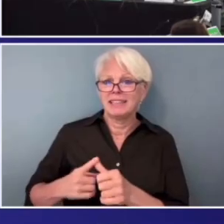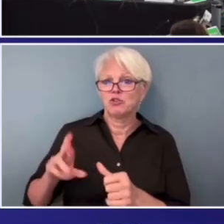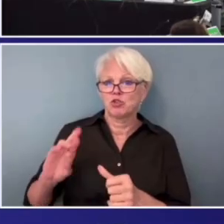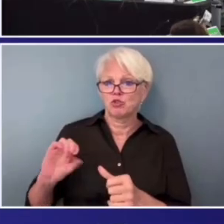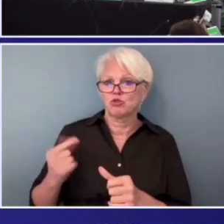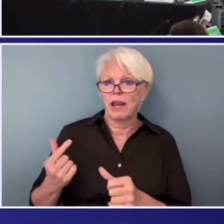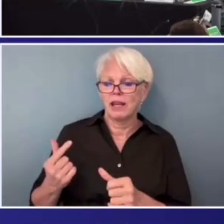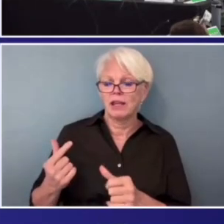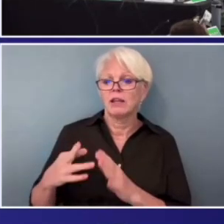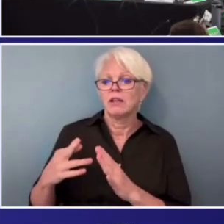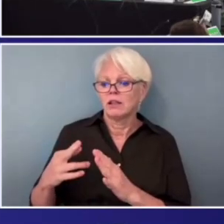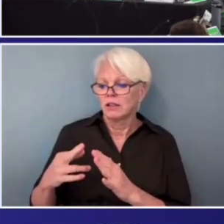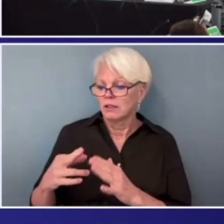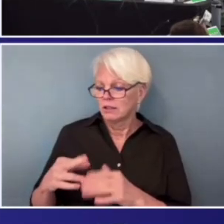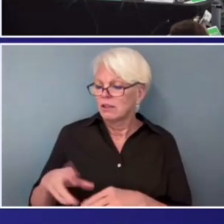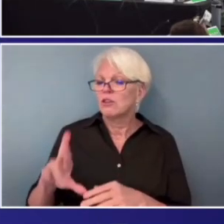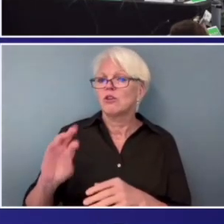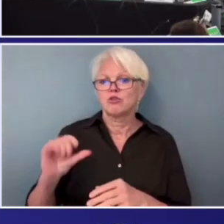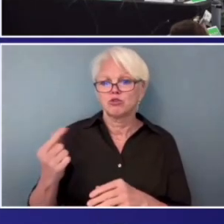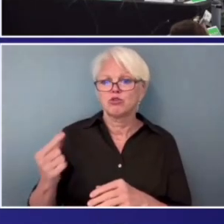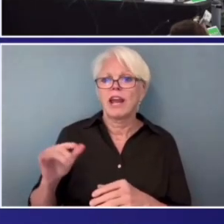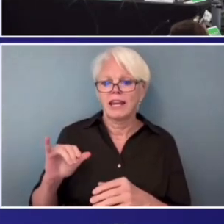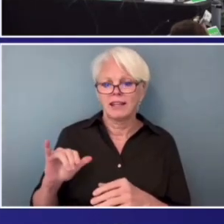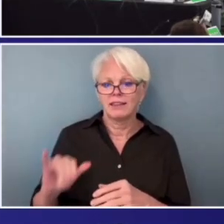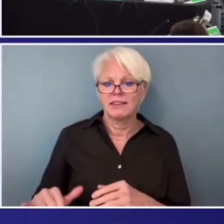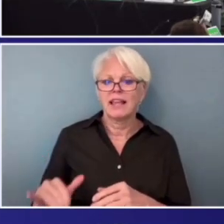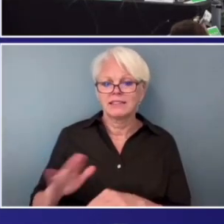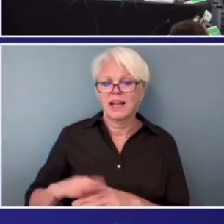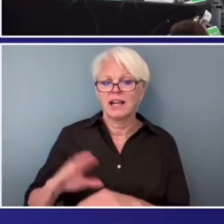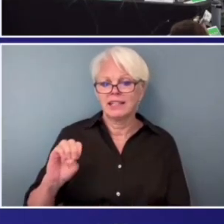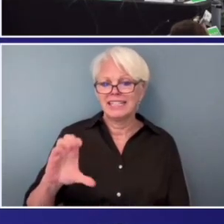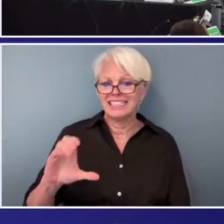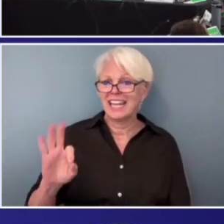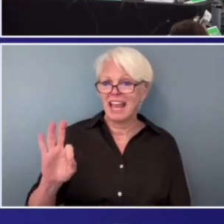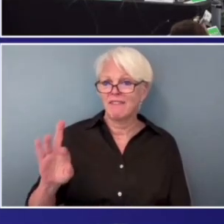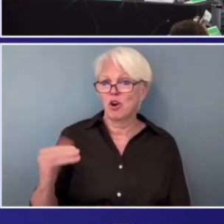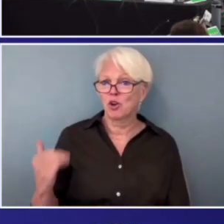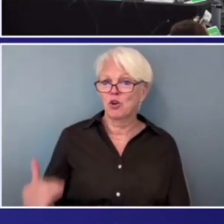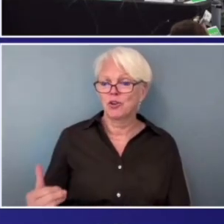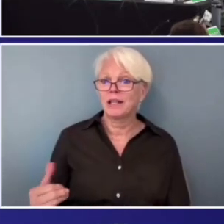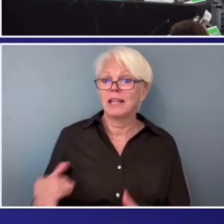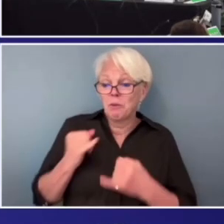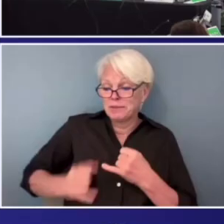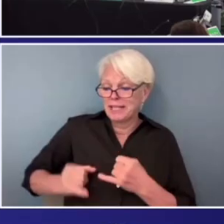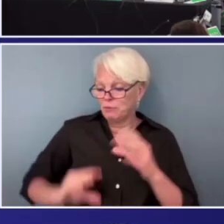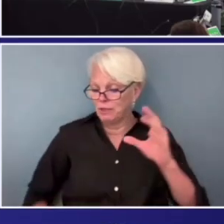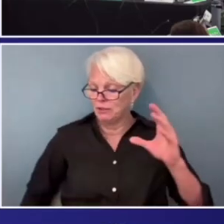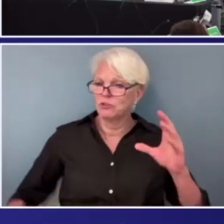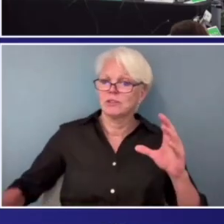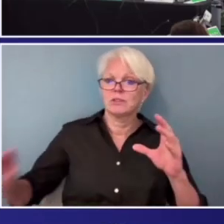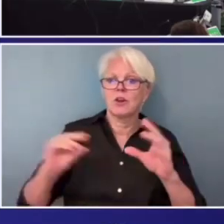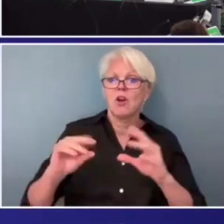the, the reg that is on the ECFR currently, and we just moved all of those pieces and